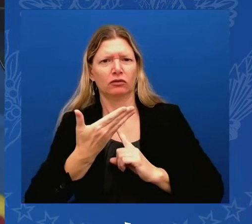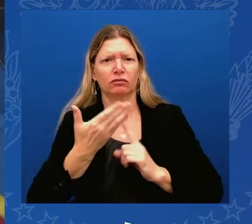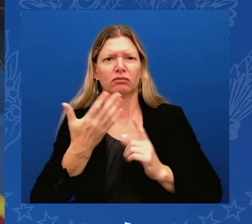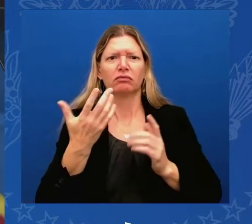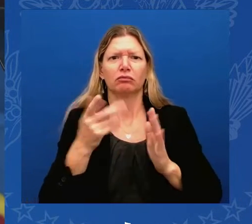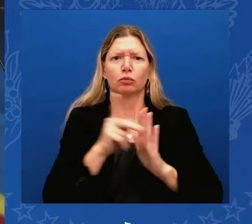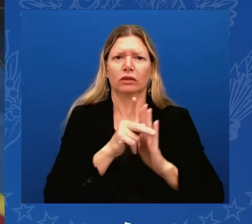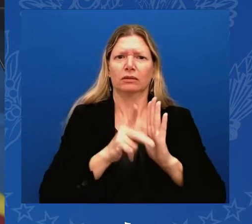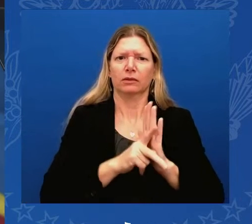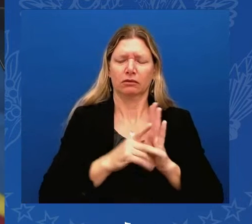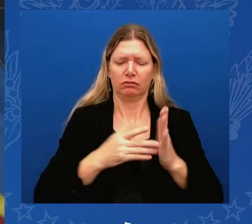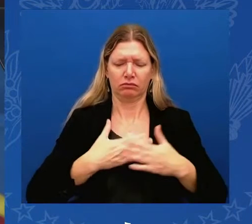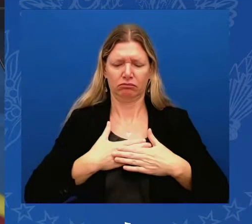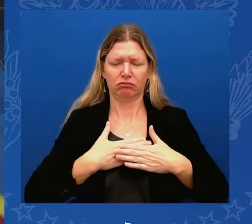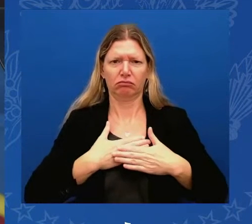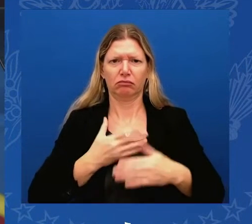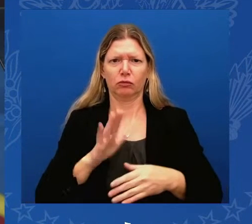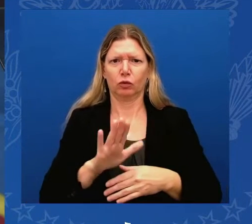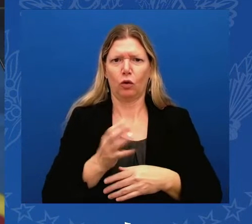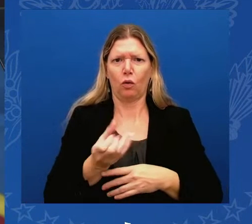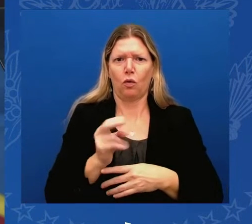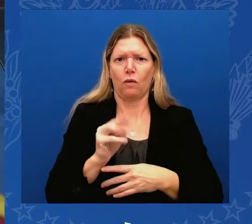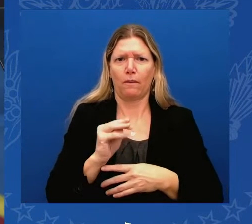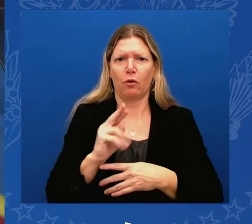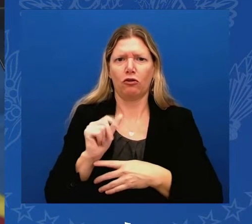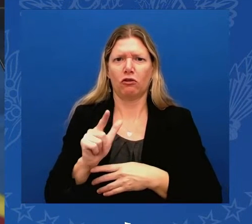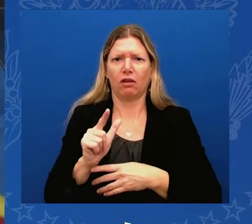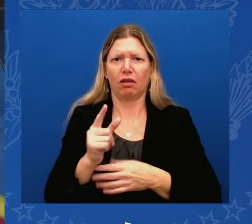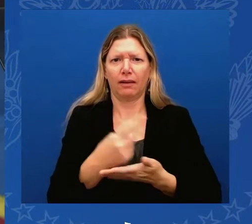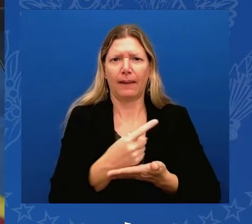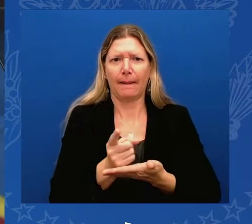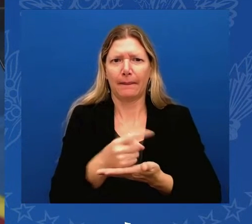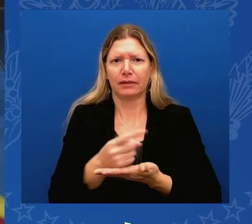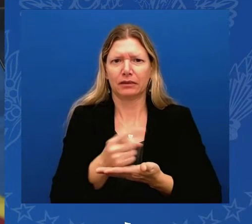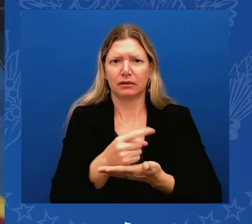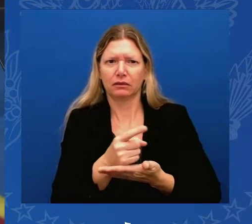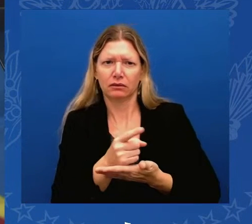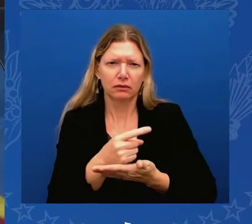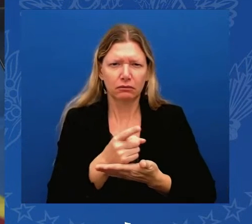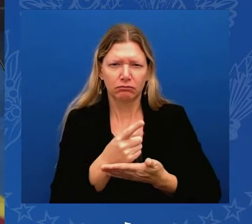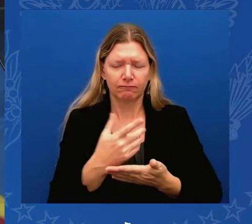was founded in the first place, proving that a free nation